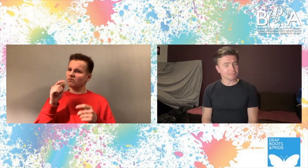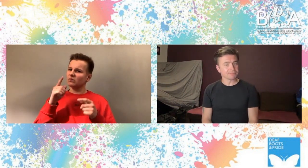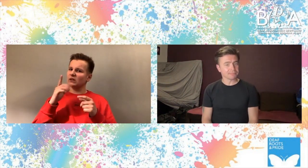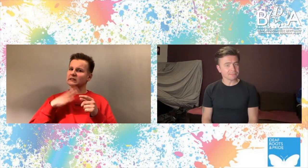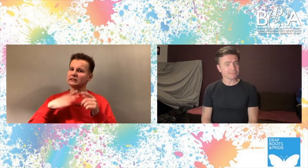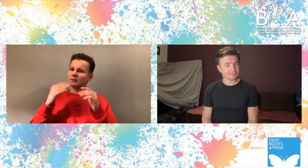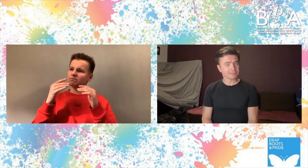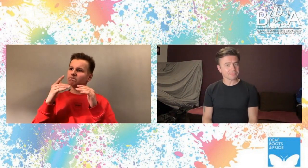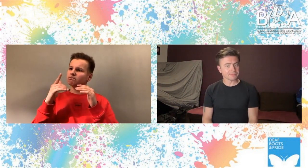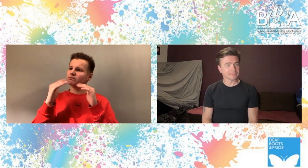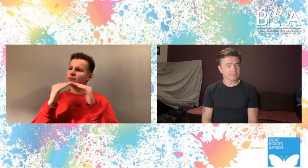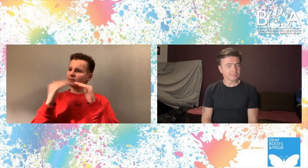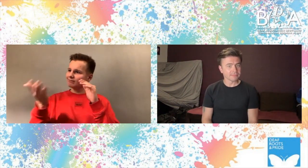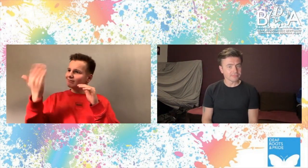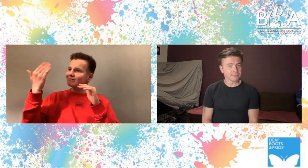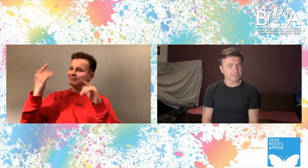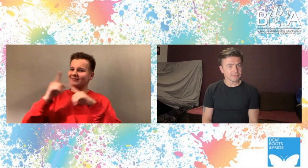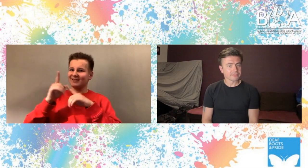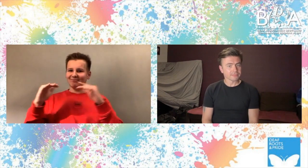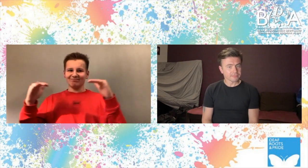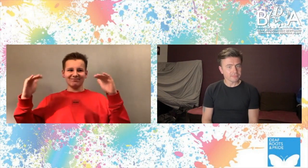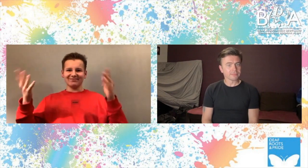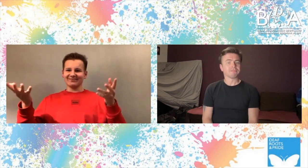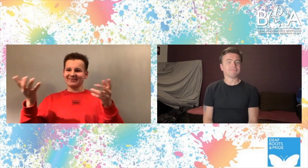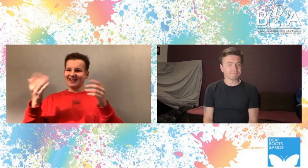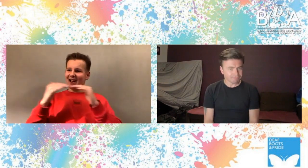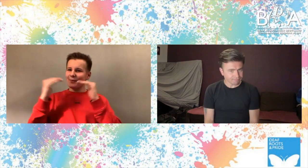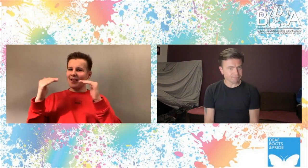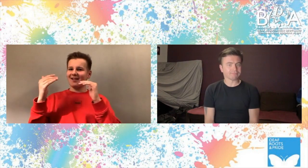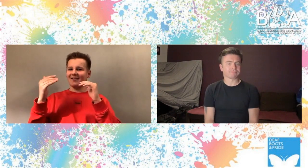Yeah, you’re right. It does seem there is more of an impetus for people to